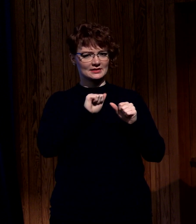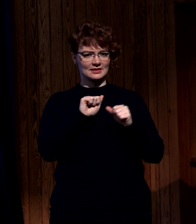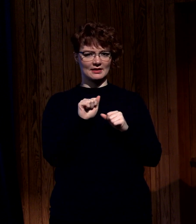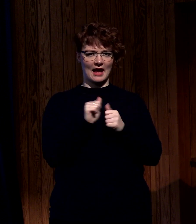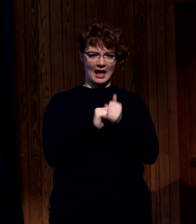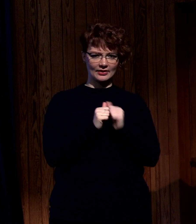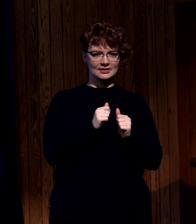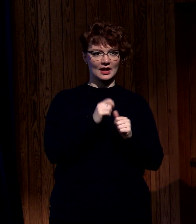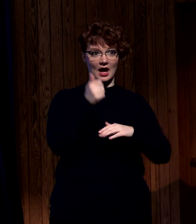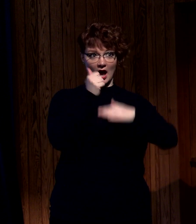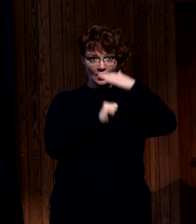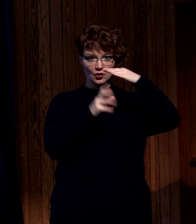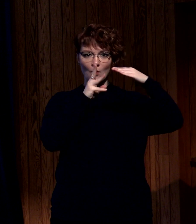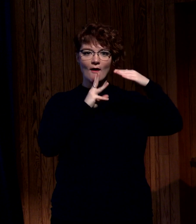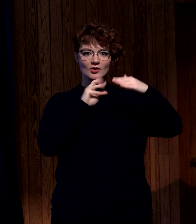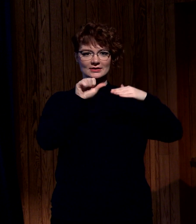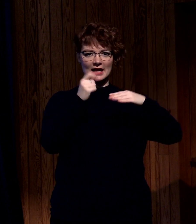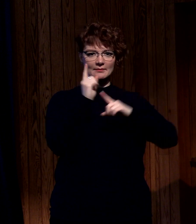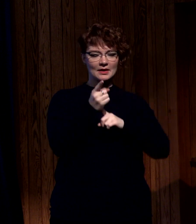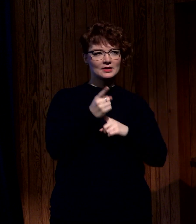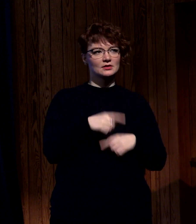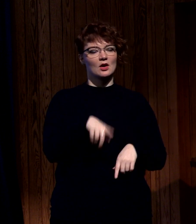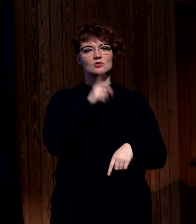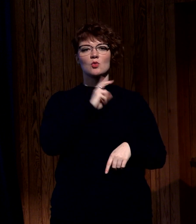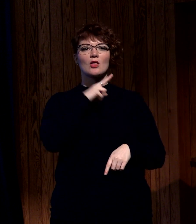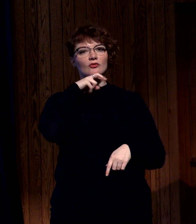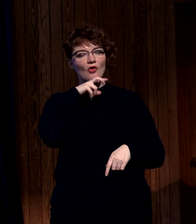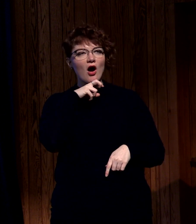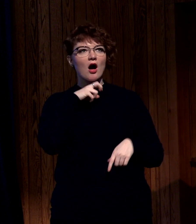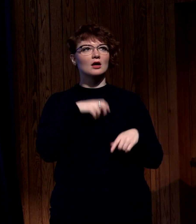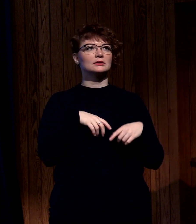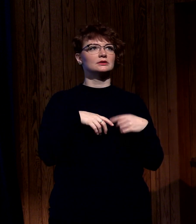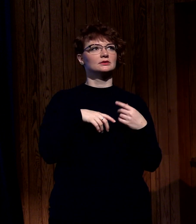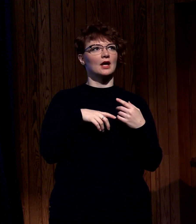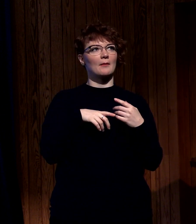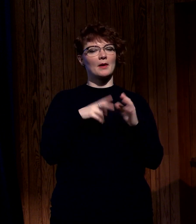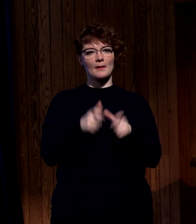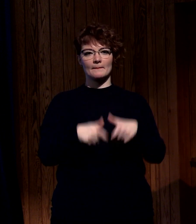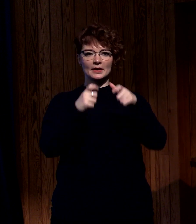for like 10 minutes at a time he swallows frogs. He's pretty cool